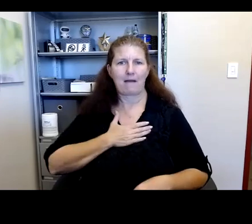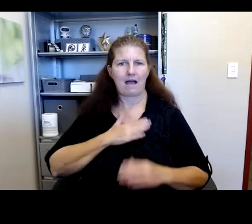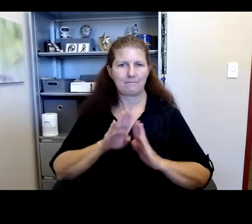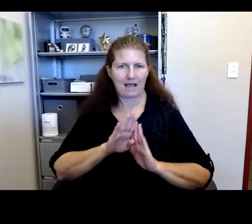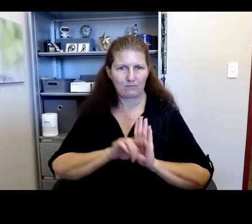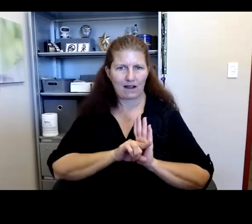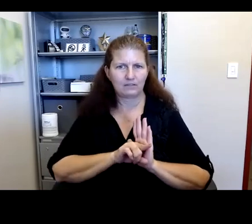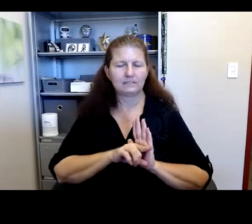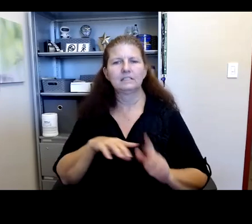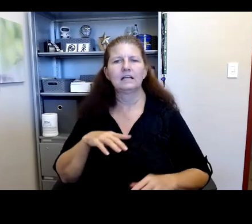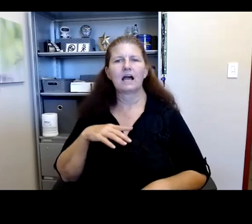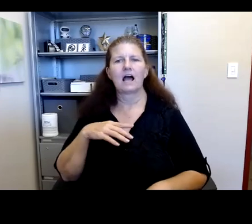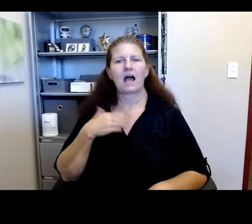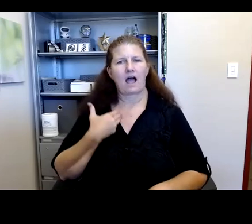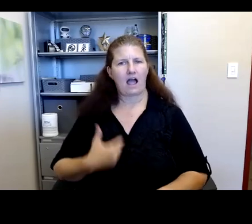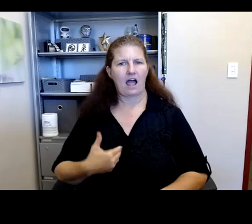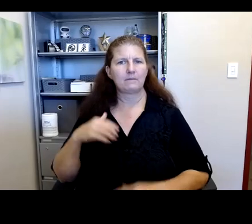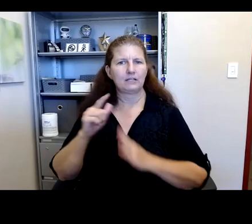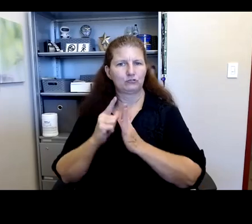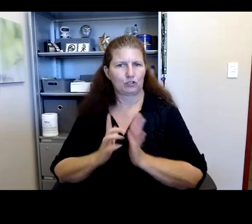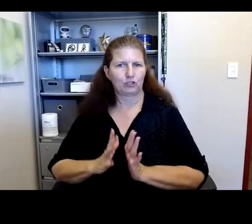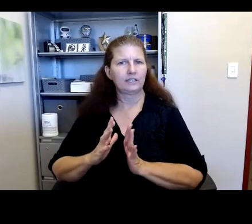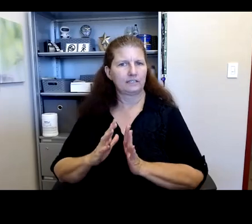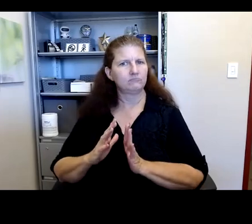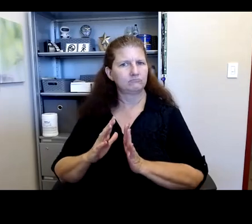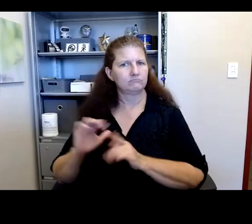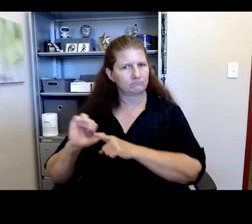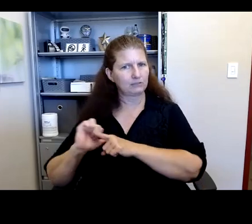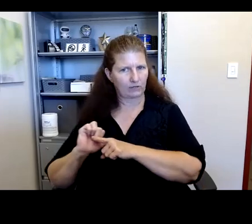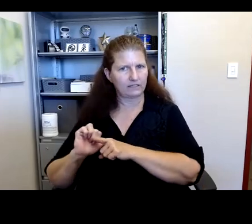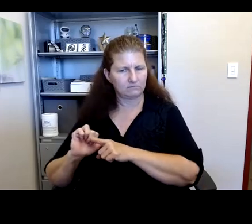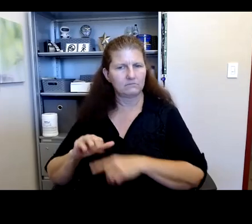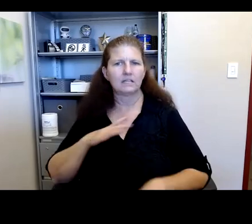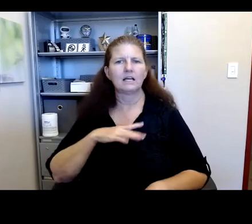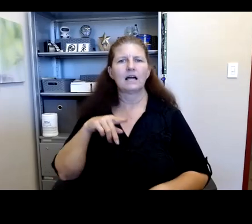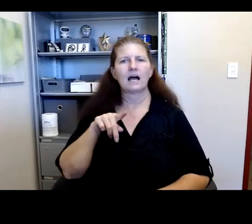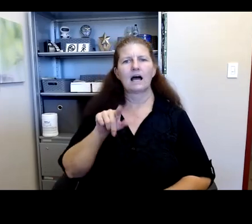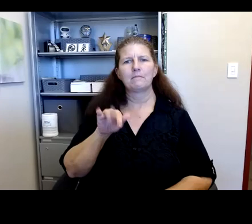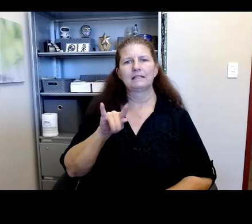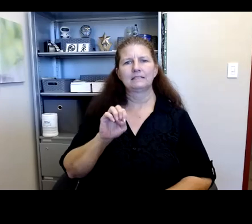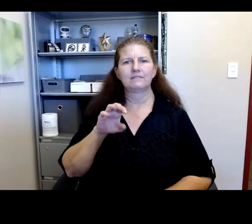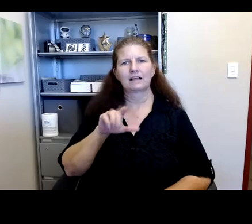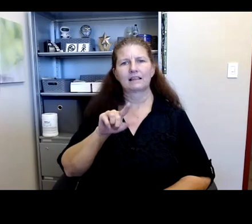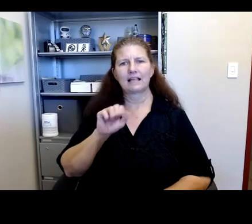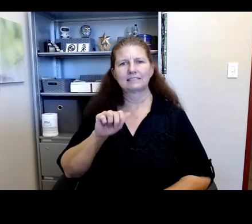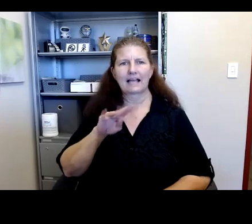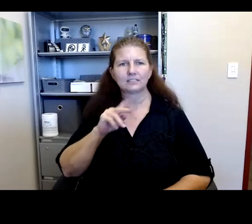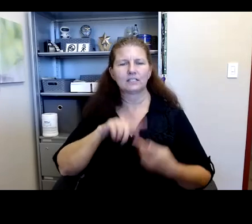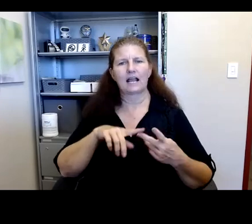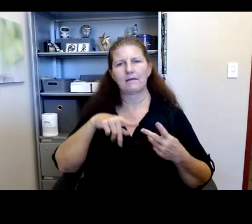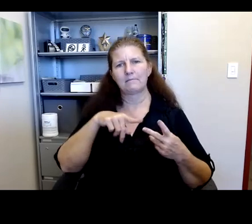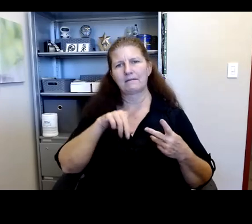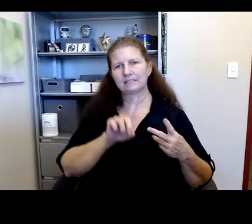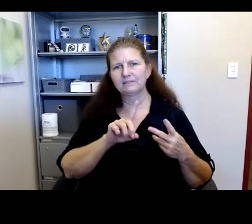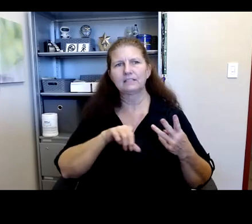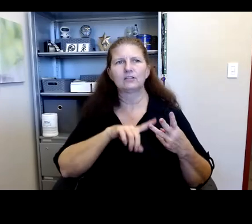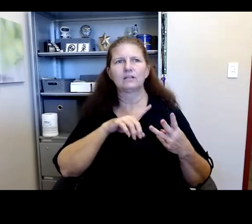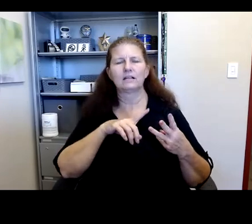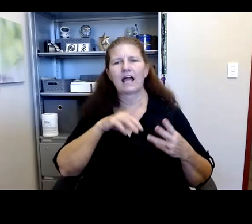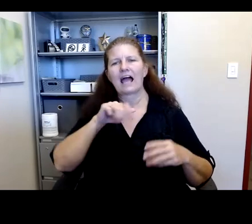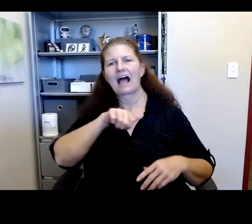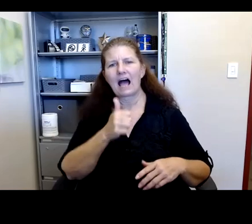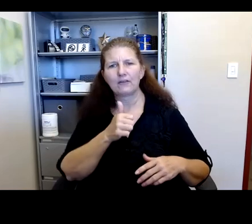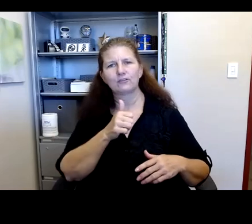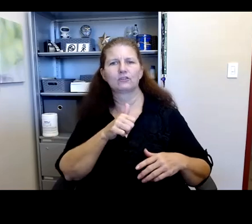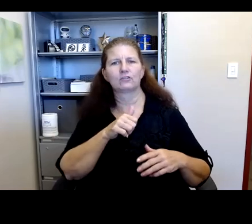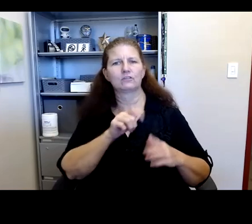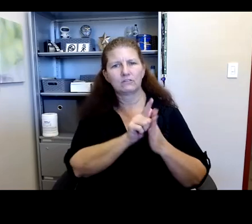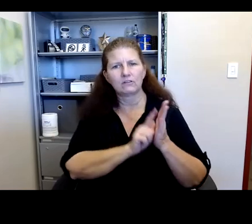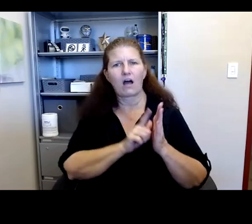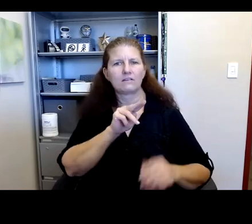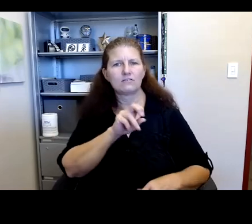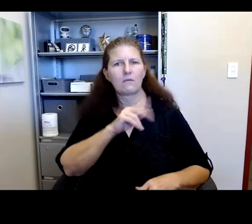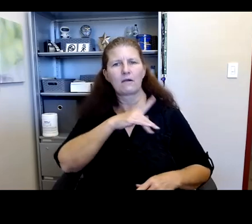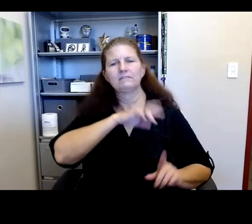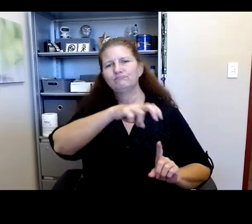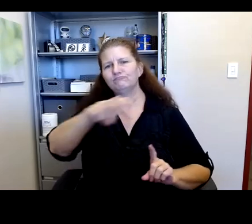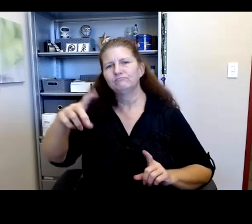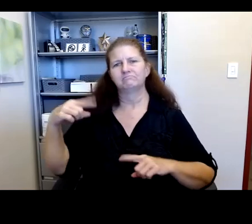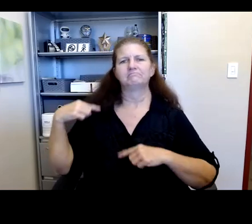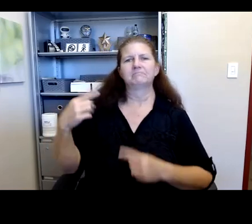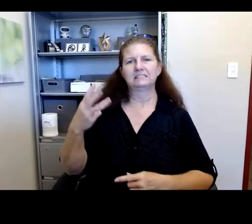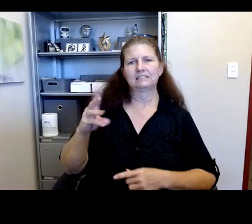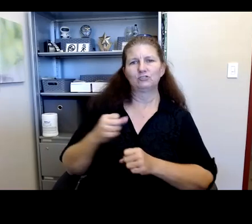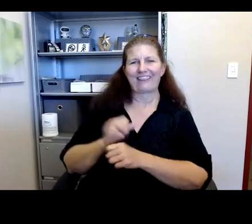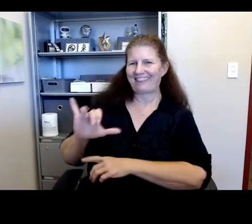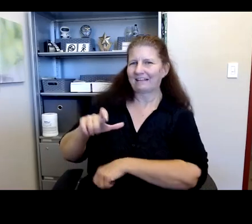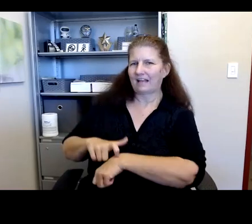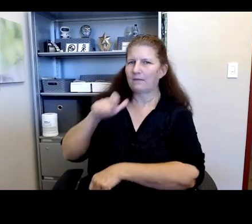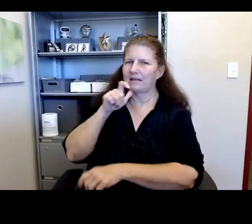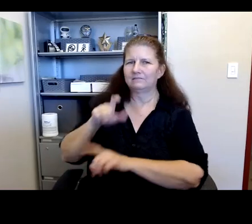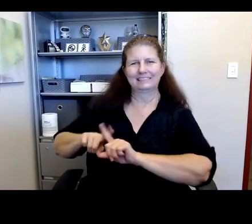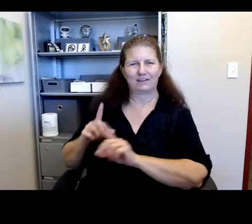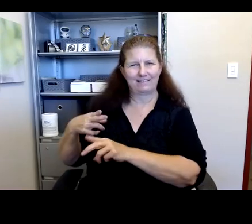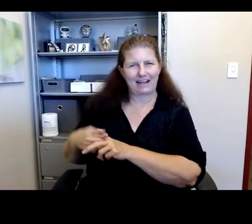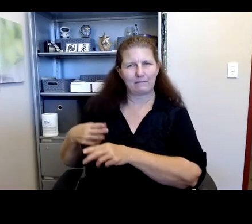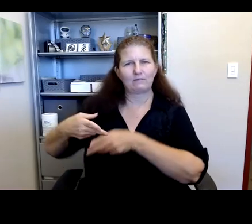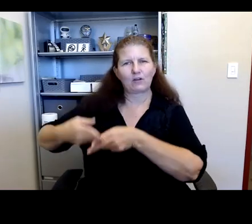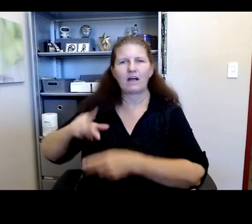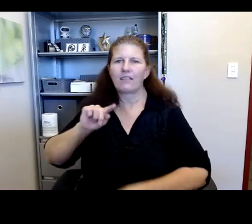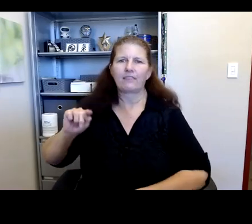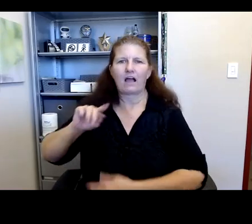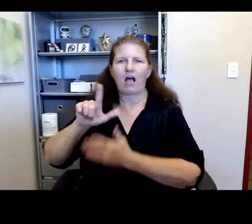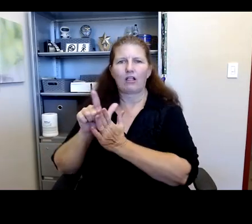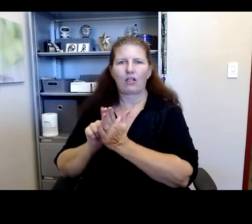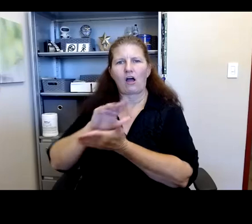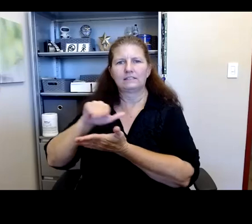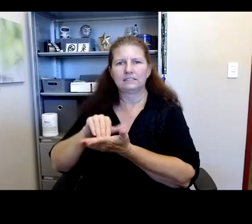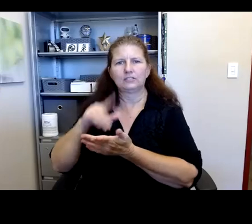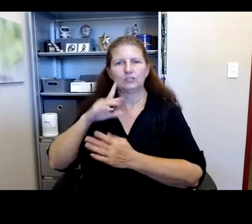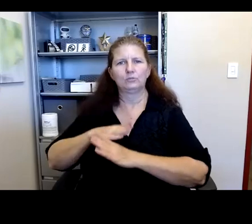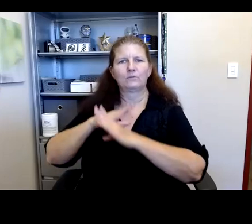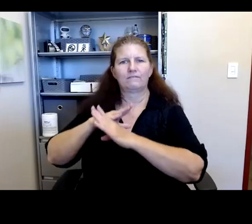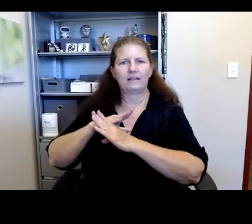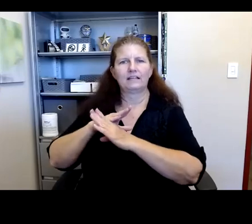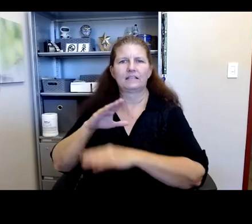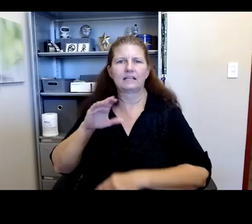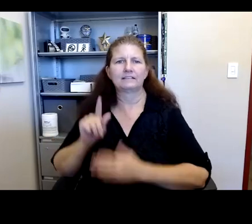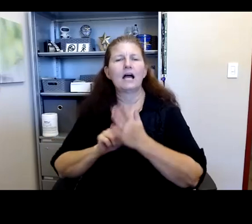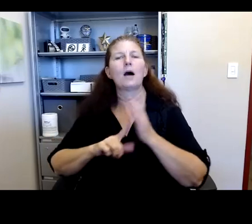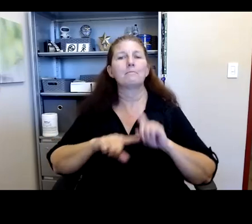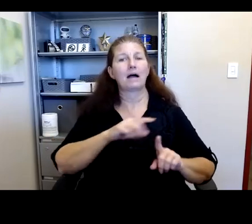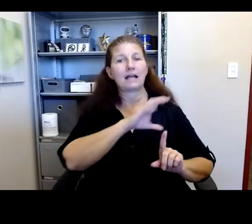Robyn Thomas: Um, I am an attorney by training, and was a plaintiff's class action lawyer and a public defender, and worked at another nonprofit before joining Gifford. Sixteen years ago Wasn't called Giffords. Um back. Then it was called the Law Center to prevent gun violence, but we merged with Gabby's organization